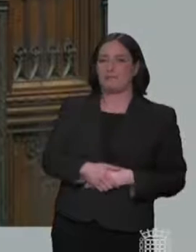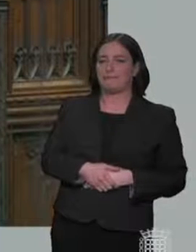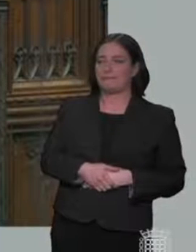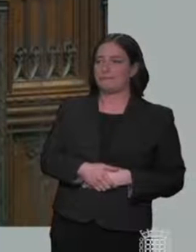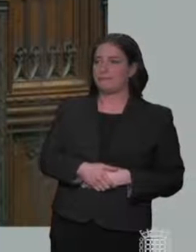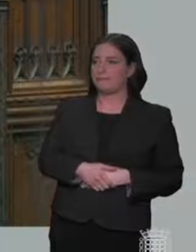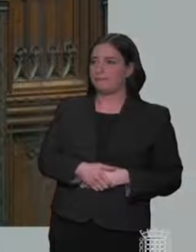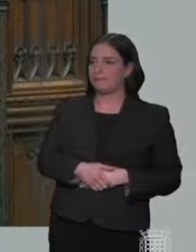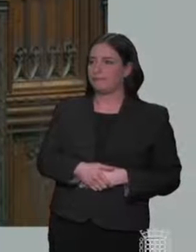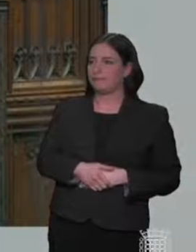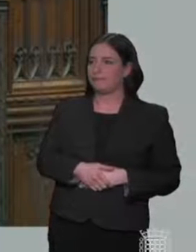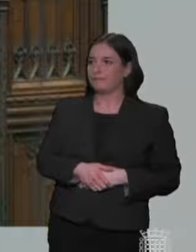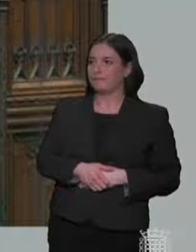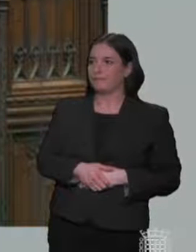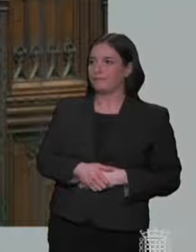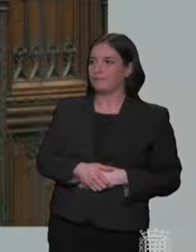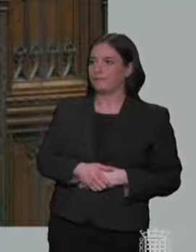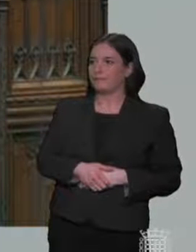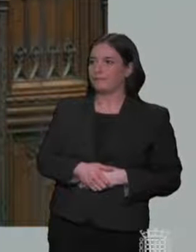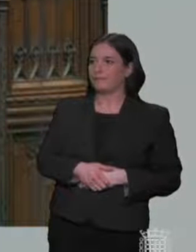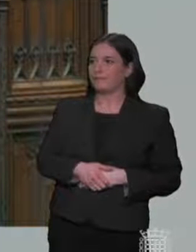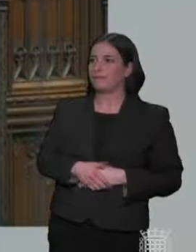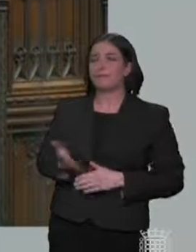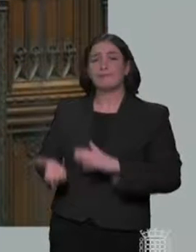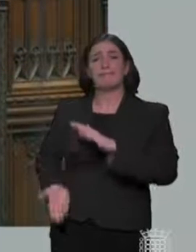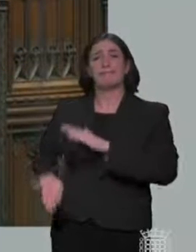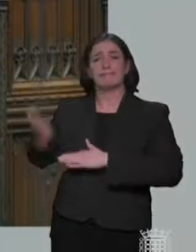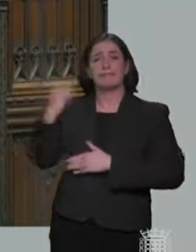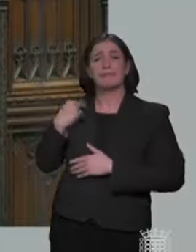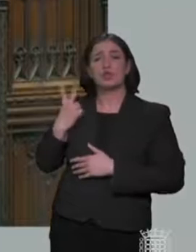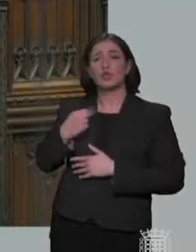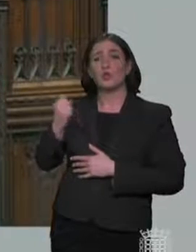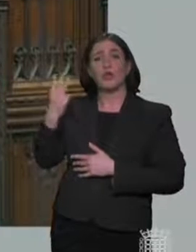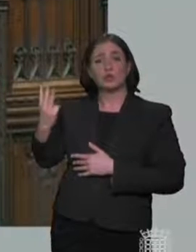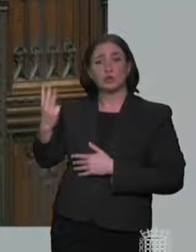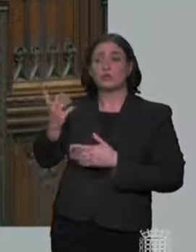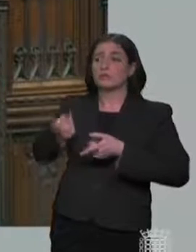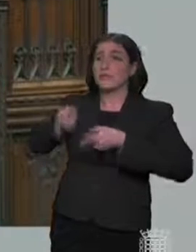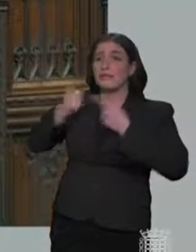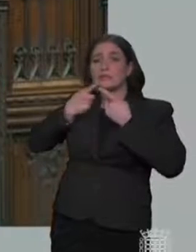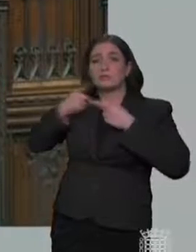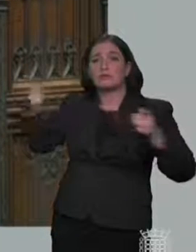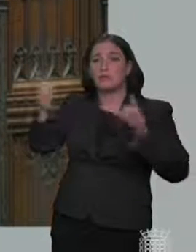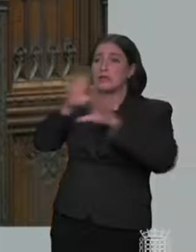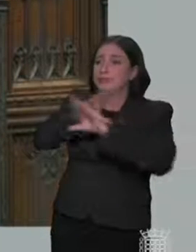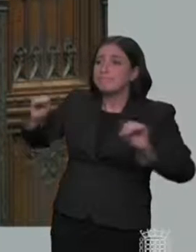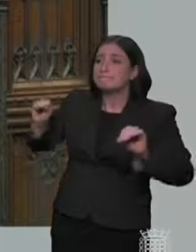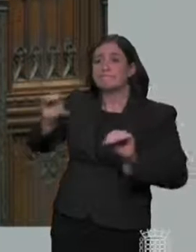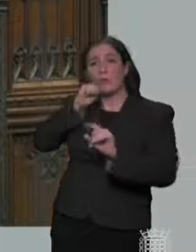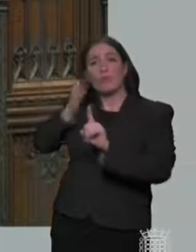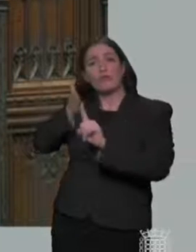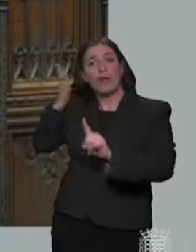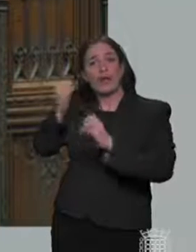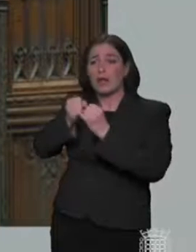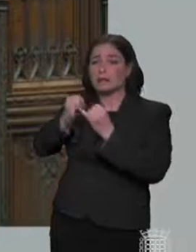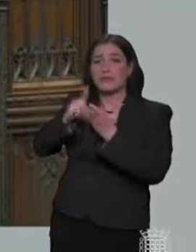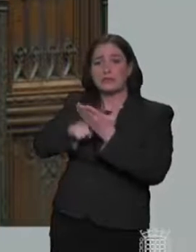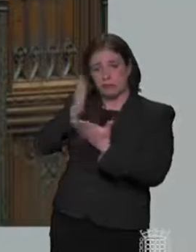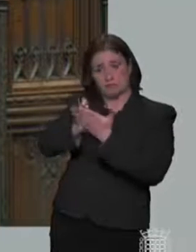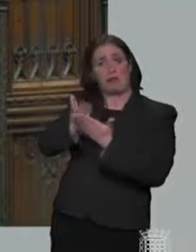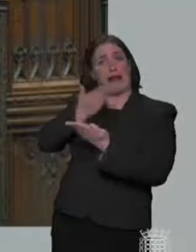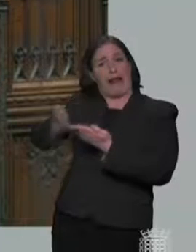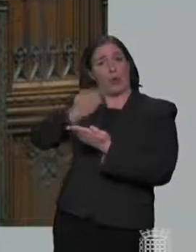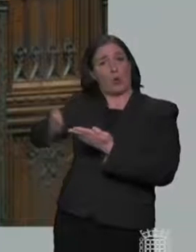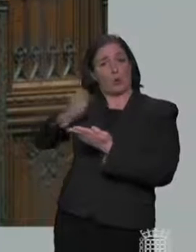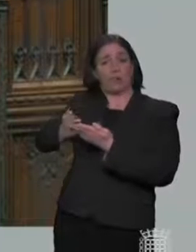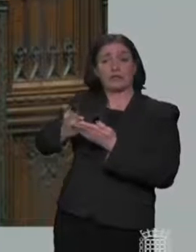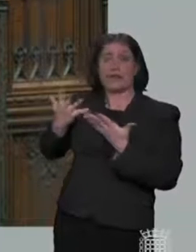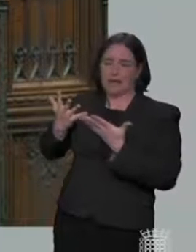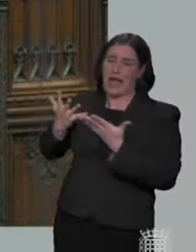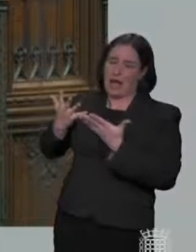out in a ministerial statement in 2003 in terms of the recognition of bsl as a language clause 1.2